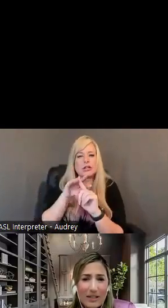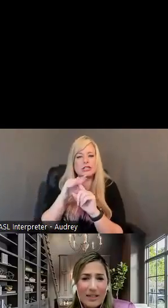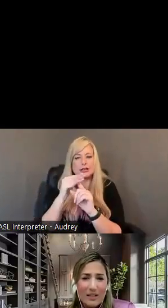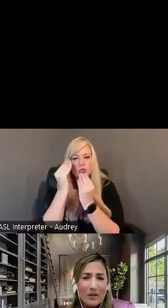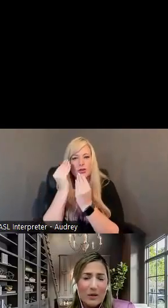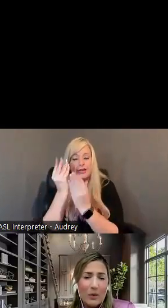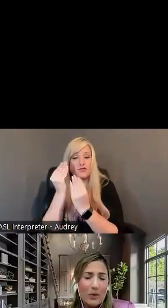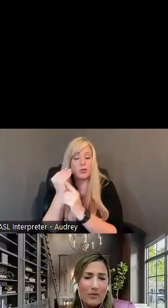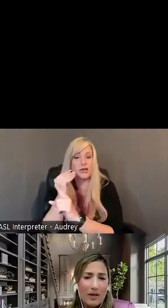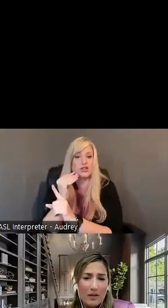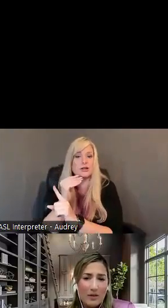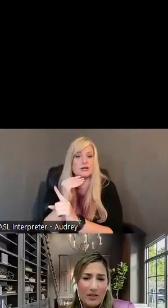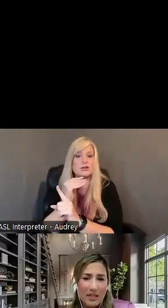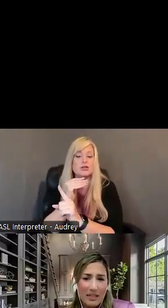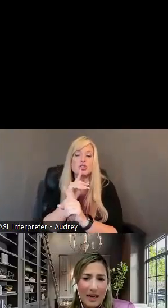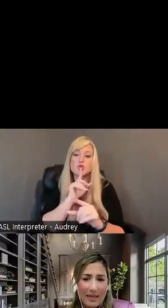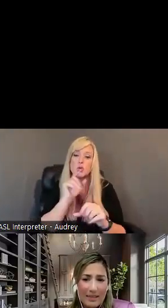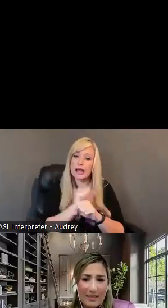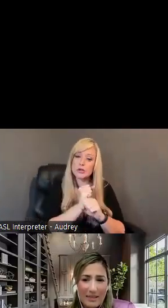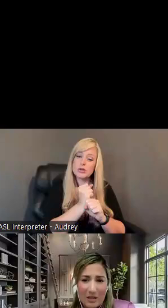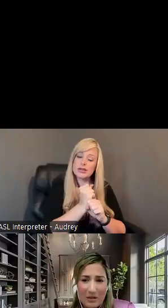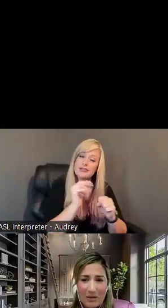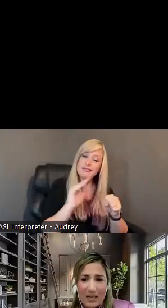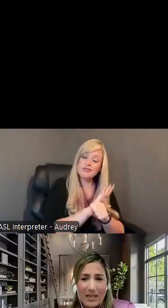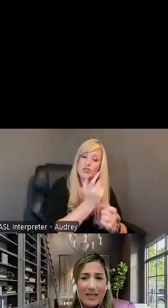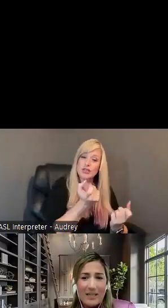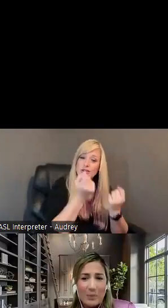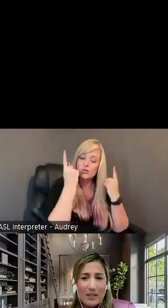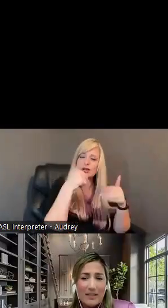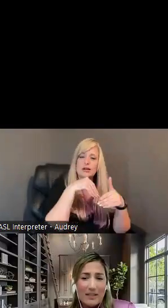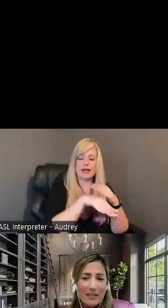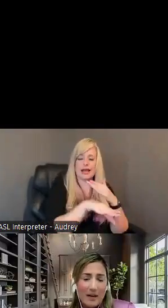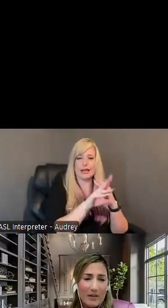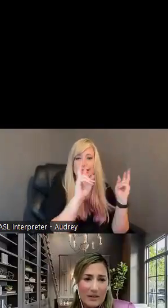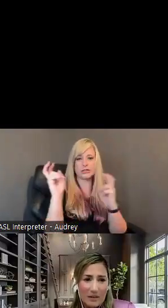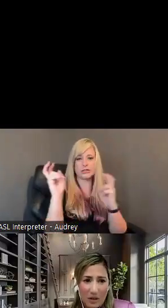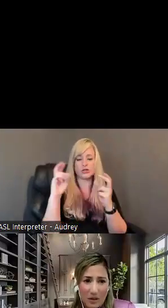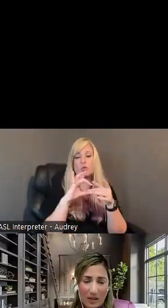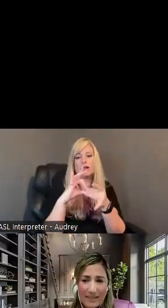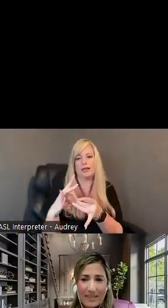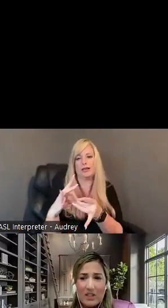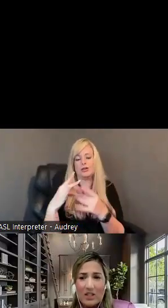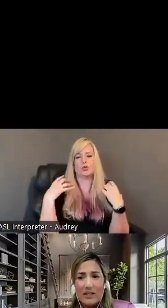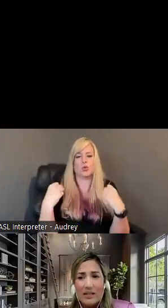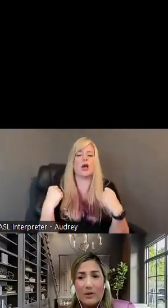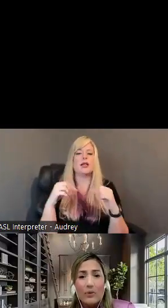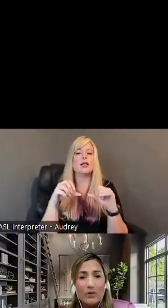gets to the core of understanding access issues as related to health system utilization through the